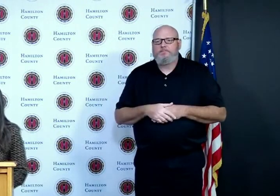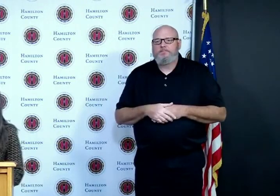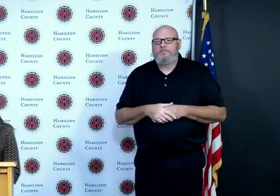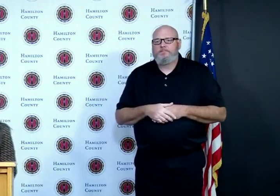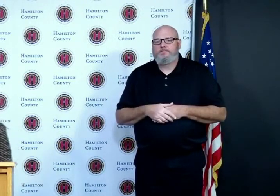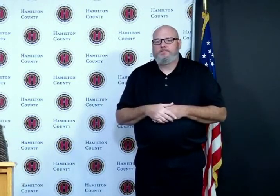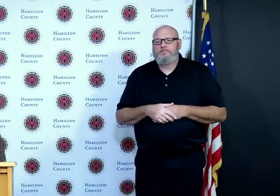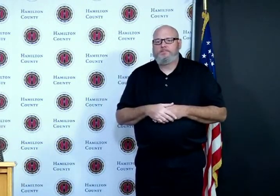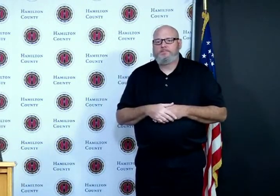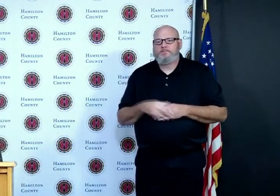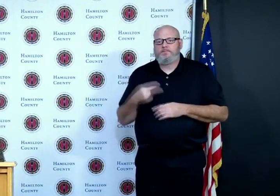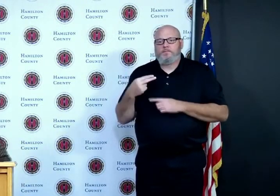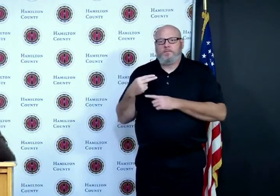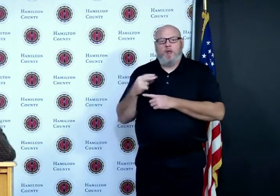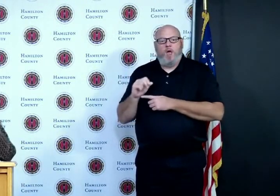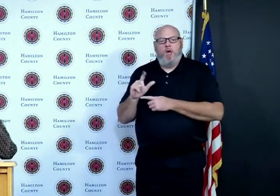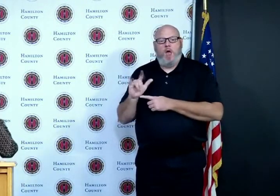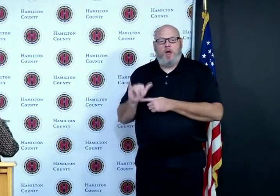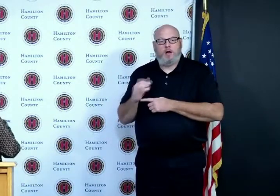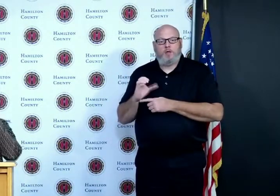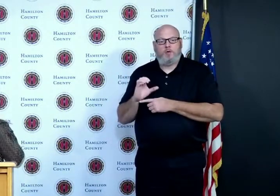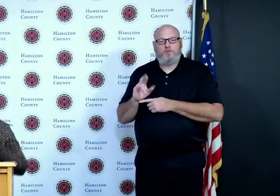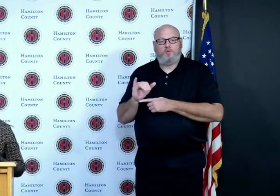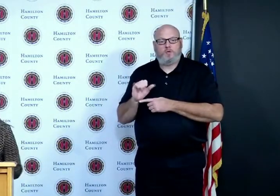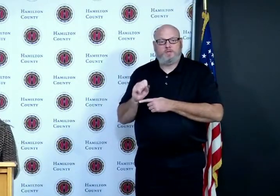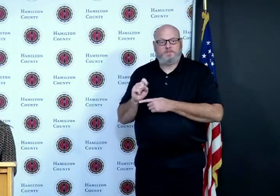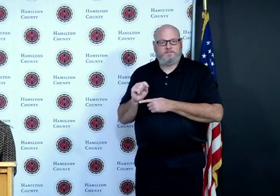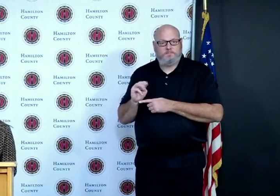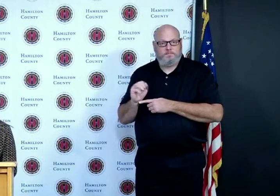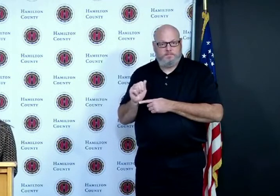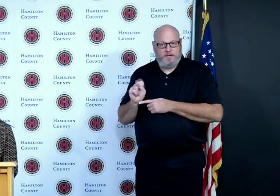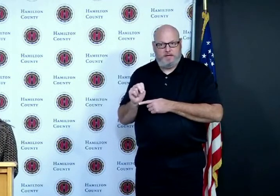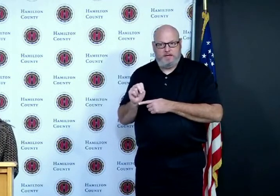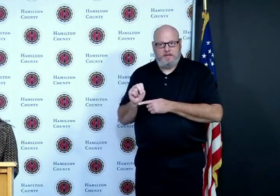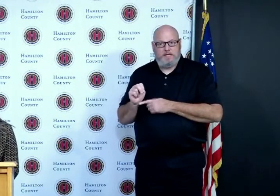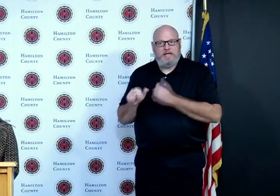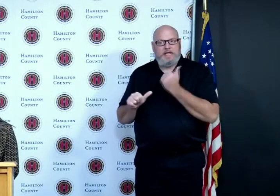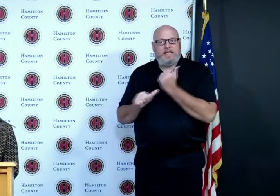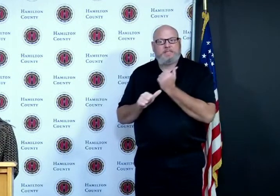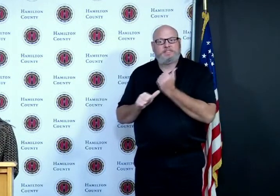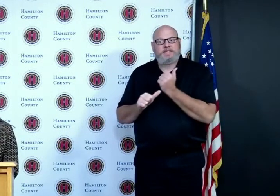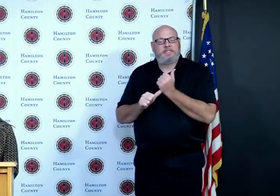Holly Christmann will be here to give an update on the Administration's recommendations for the CARES